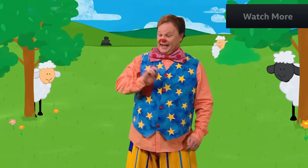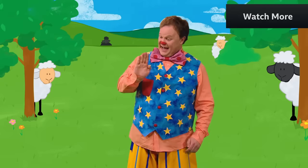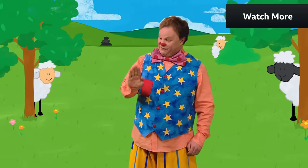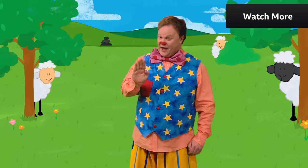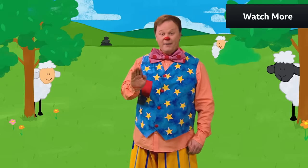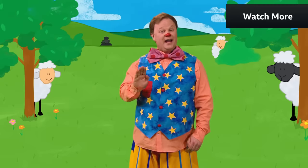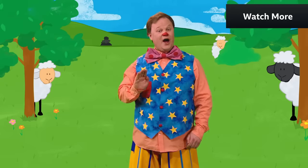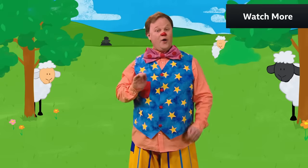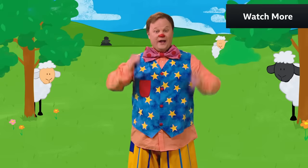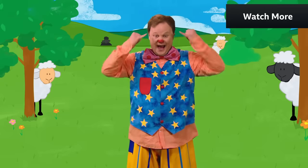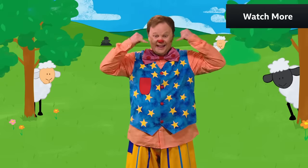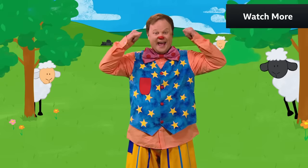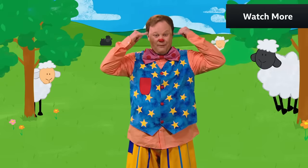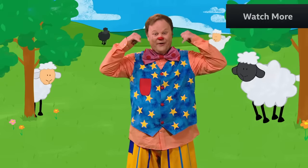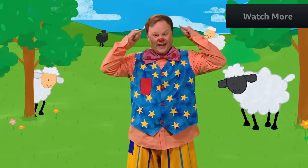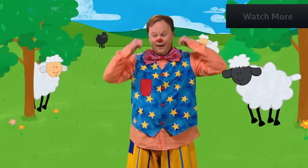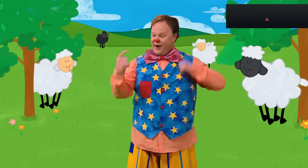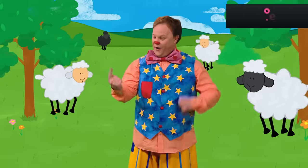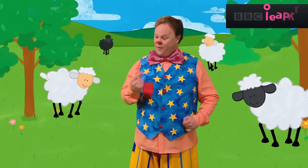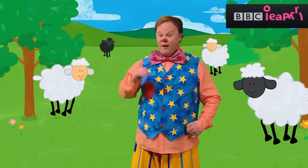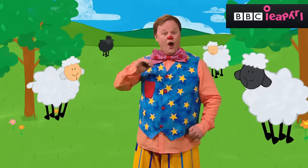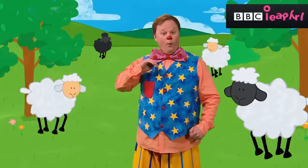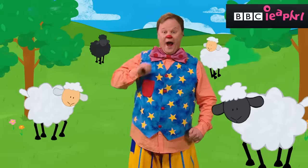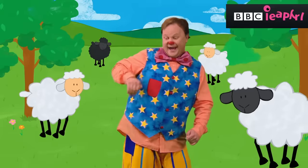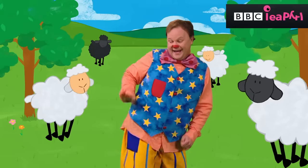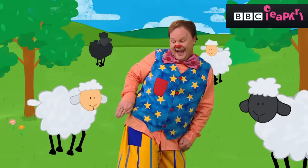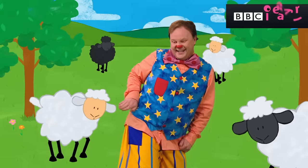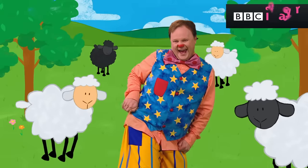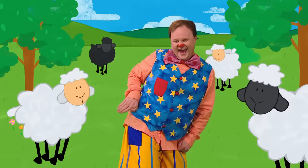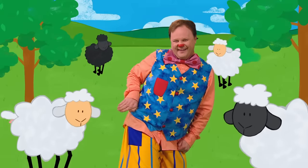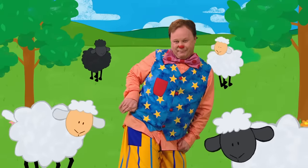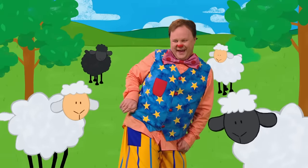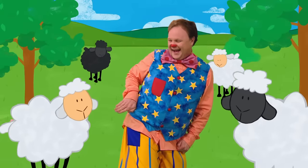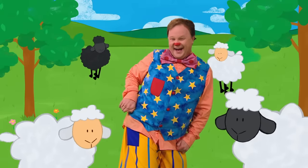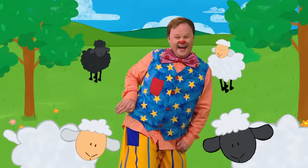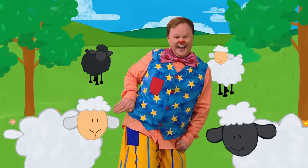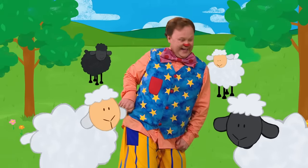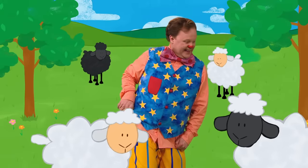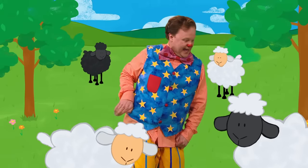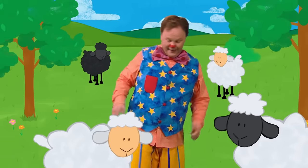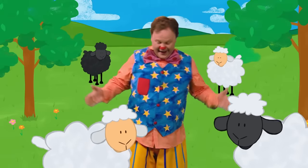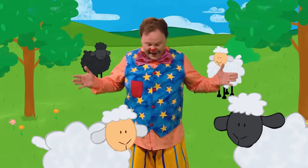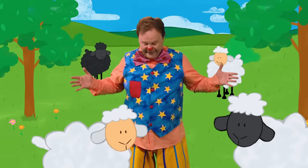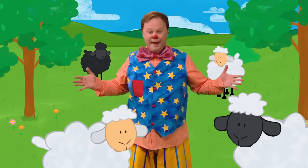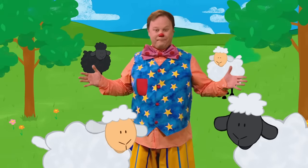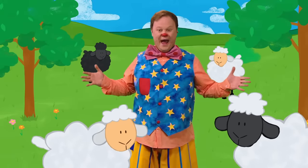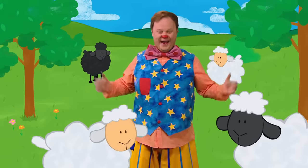leave them alone and they will come home wagging their tails behind them oh they're back